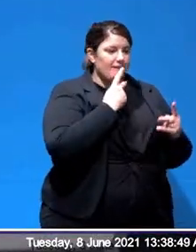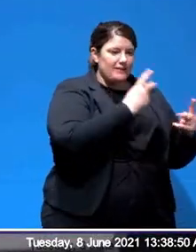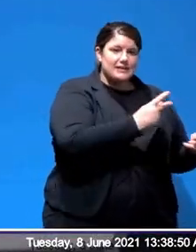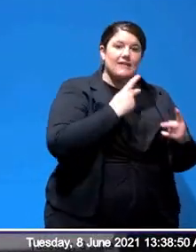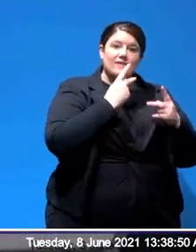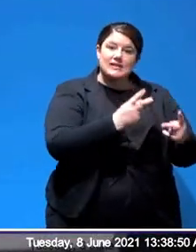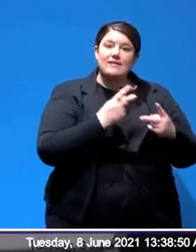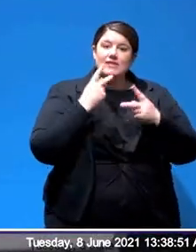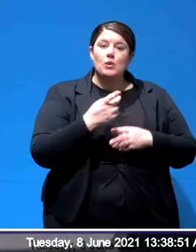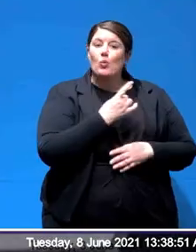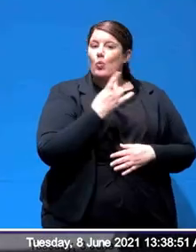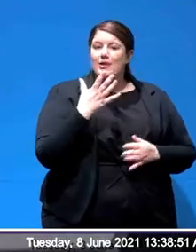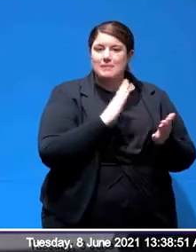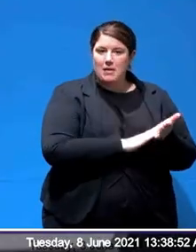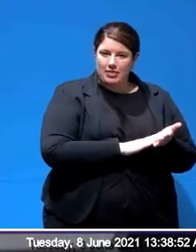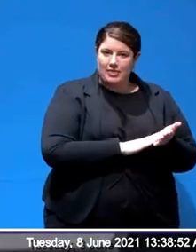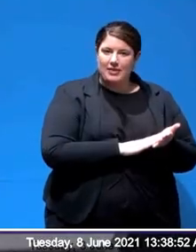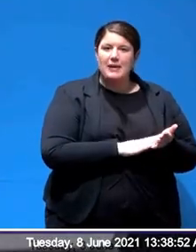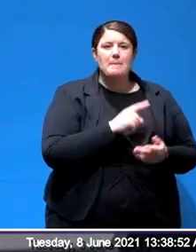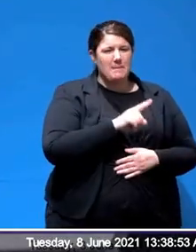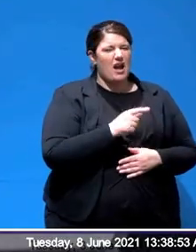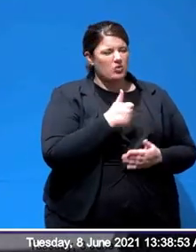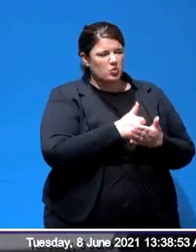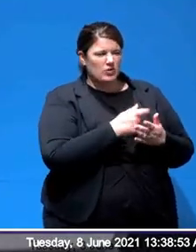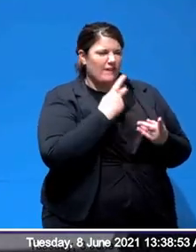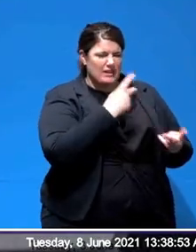monthly, but I would say visit more frequently than that.